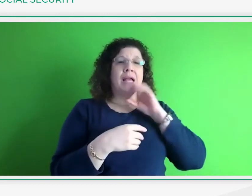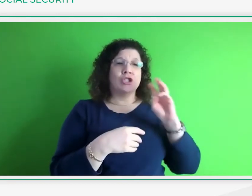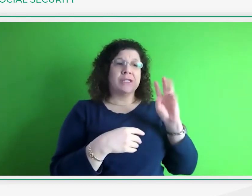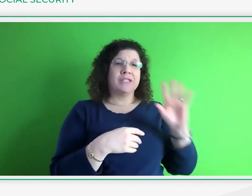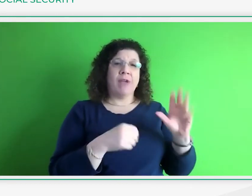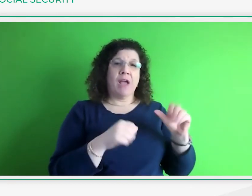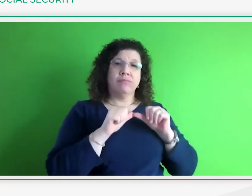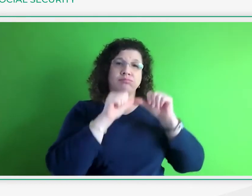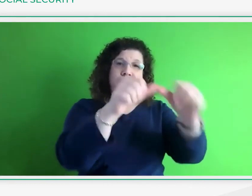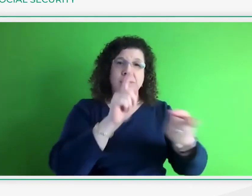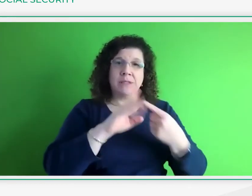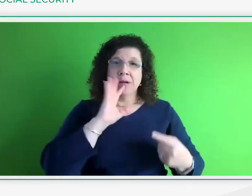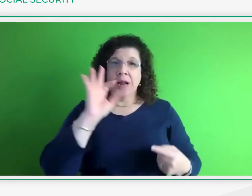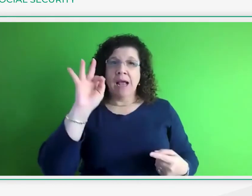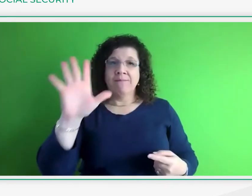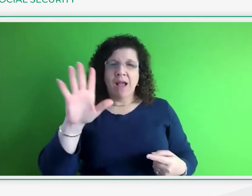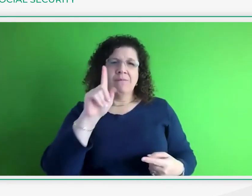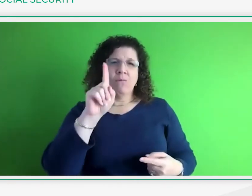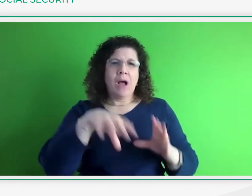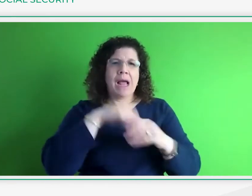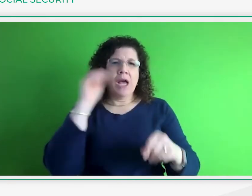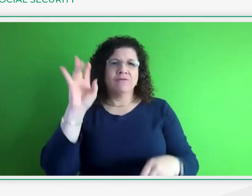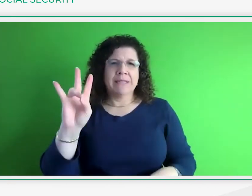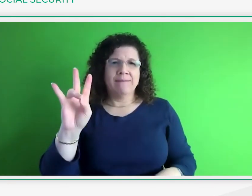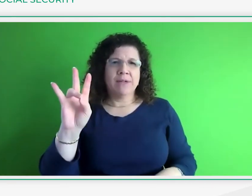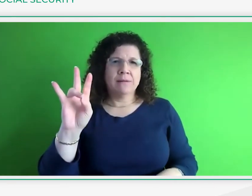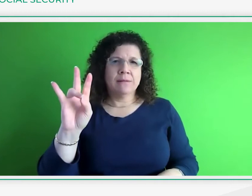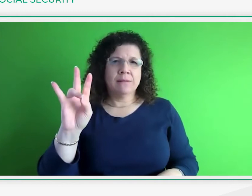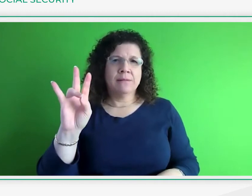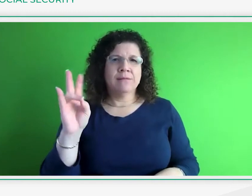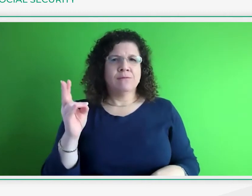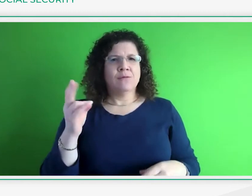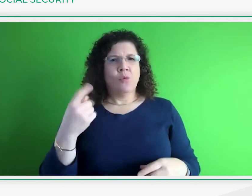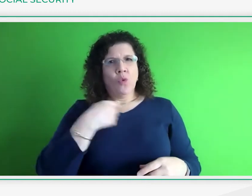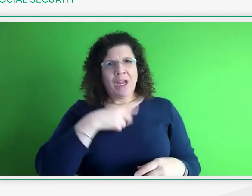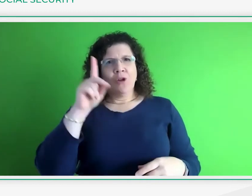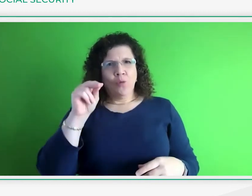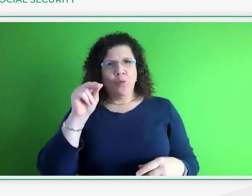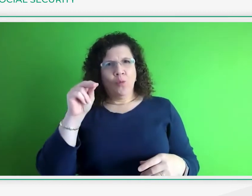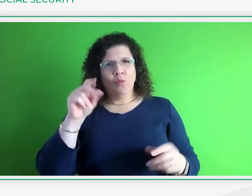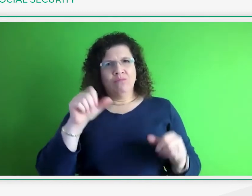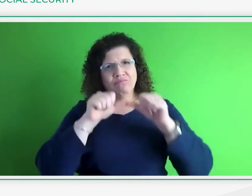Now, 65 to 95 is 1 out of 7. That’s the life expectancy.